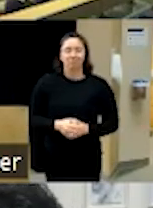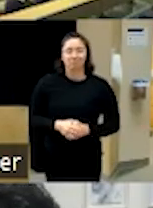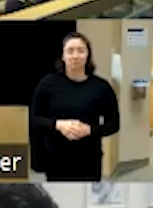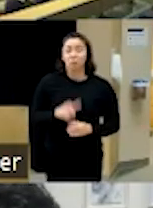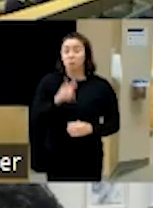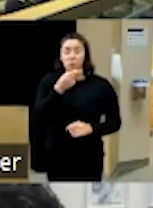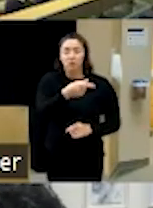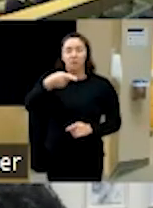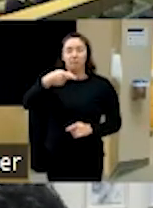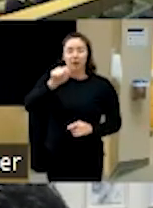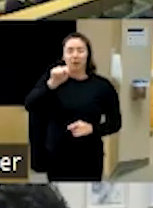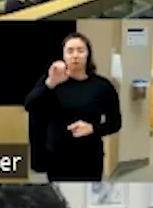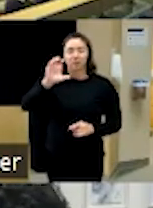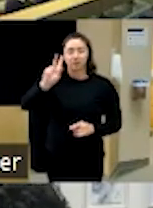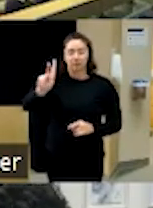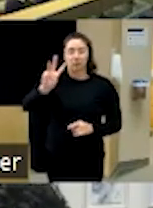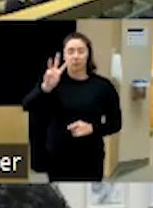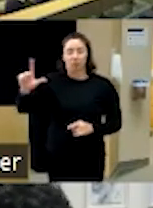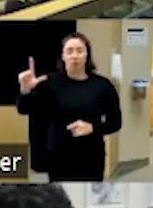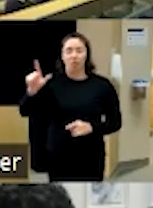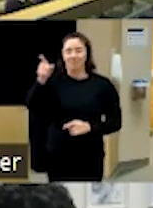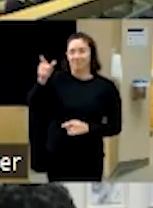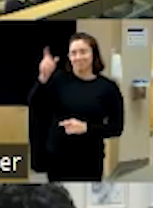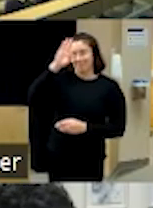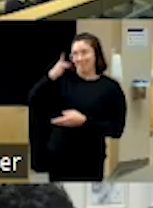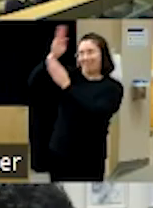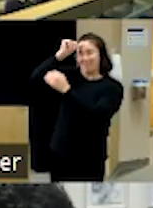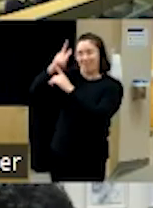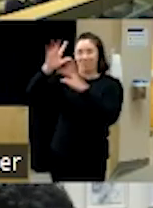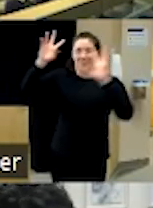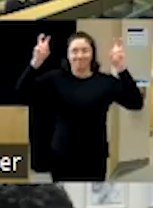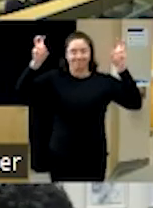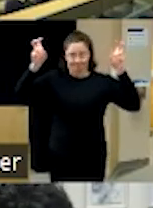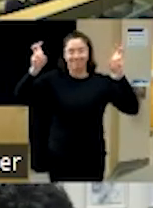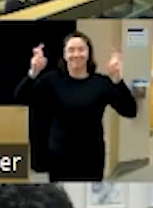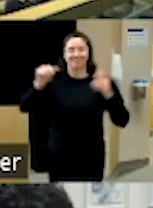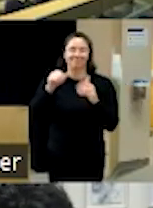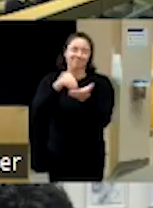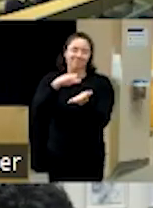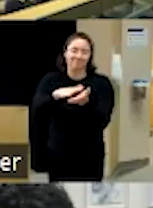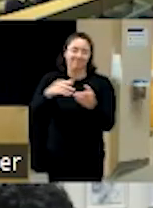of our sort of Godfathers of pain medicine and pain therapy and he once wrote down our